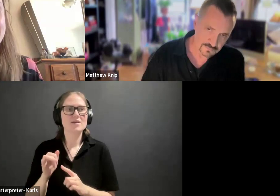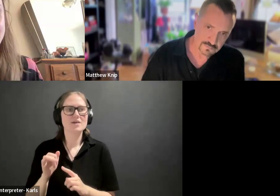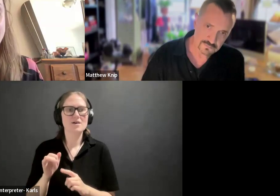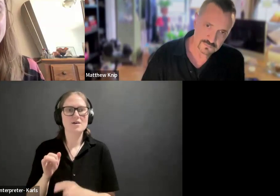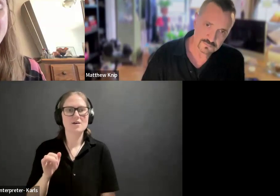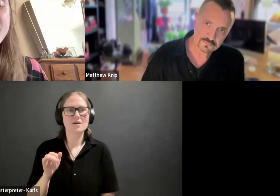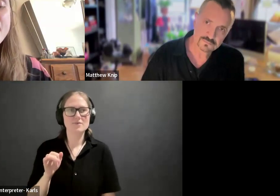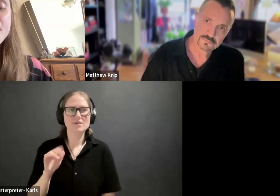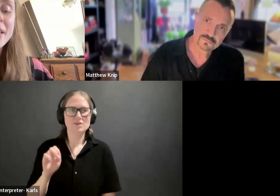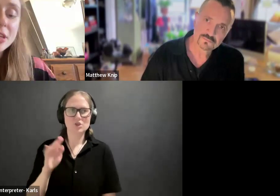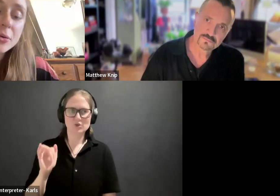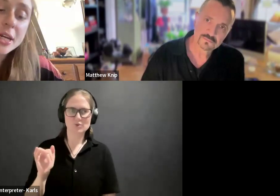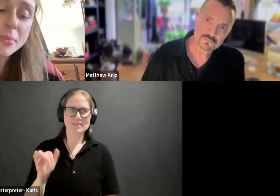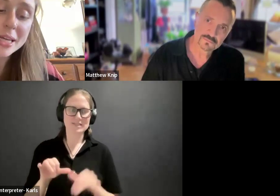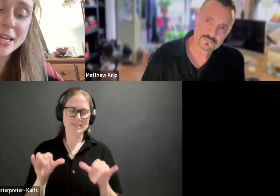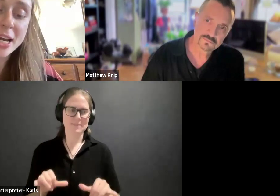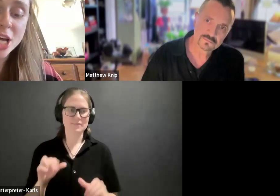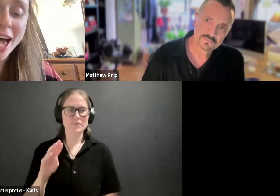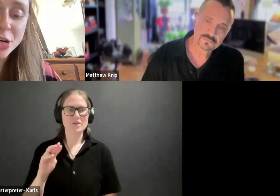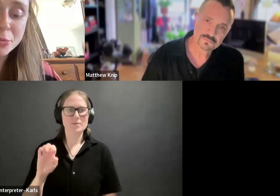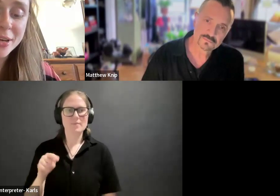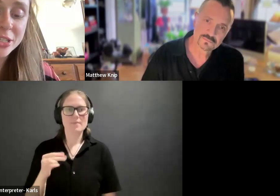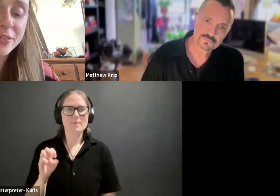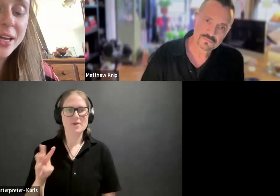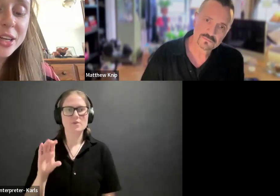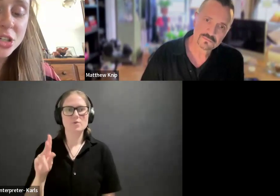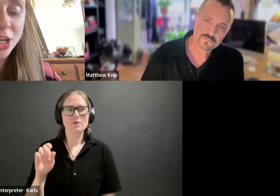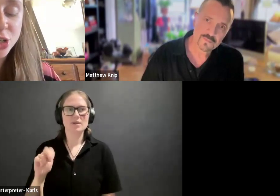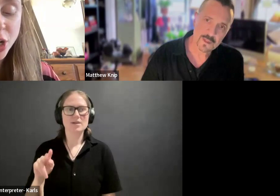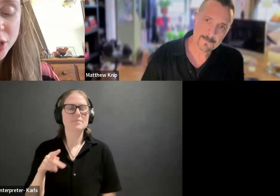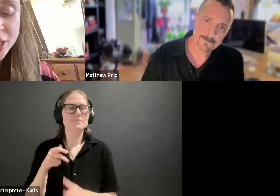system. Matthew Knip is an ad professor of English at Hunter College.